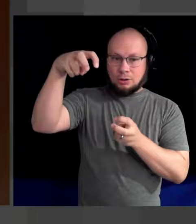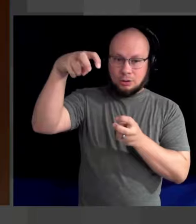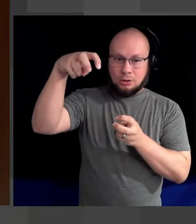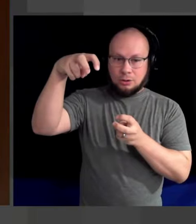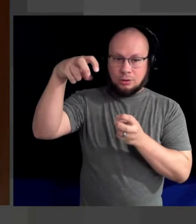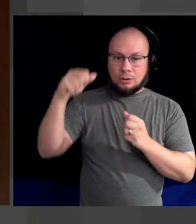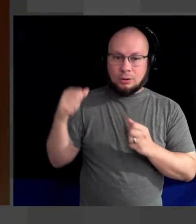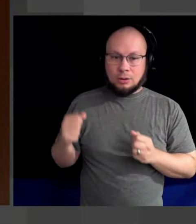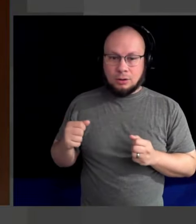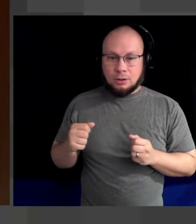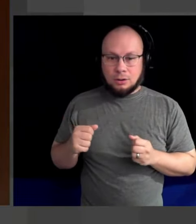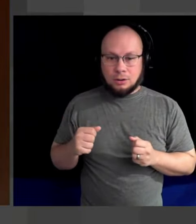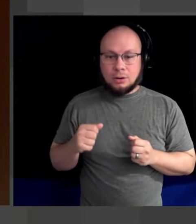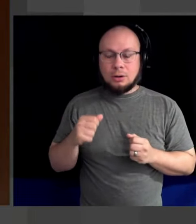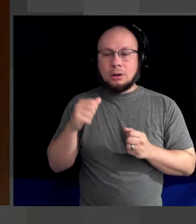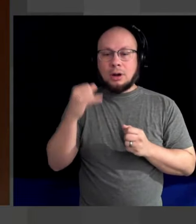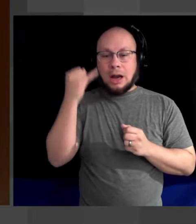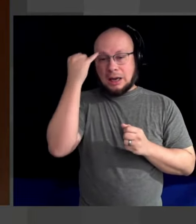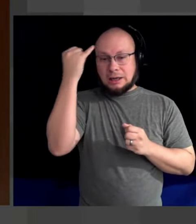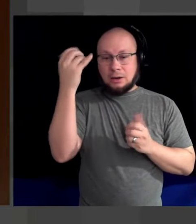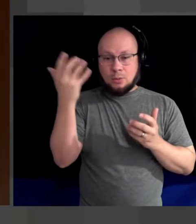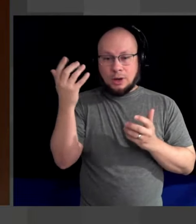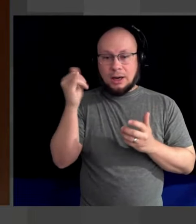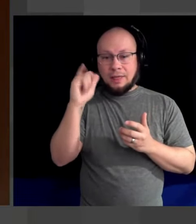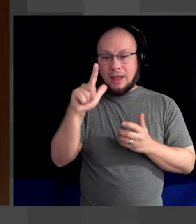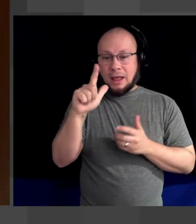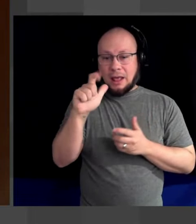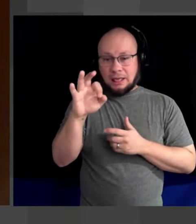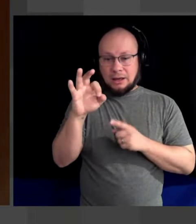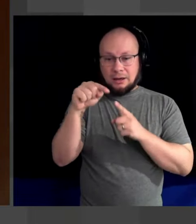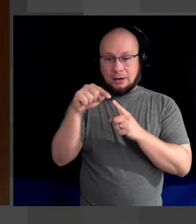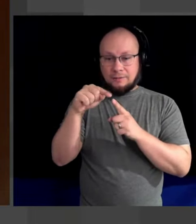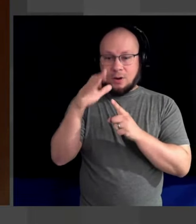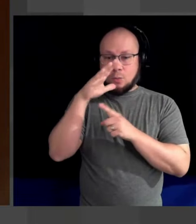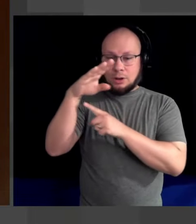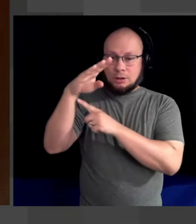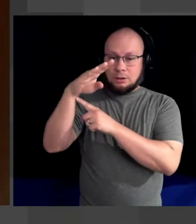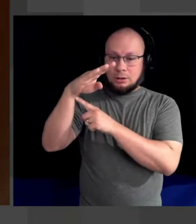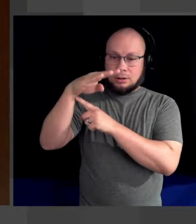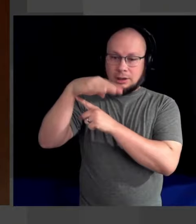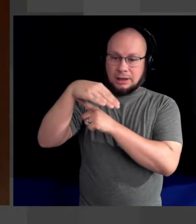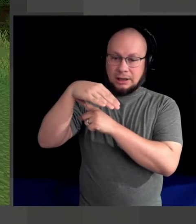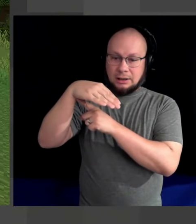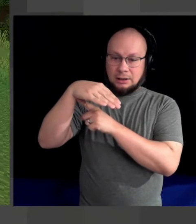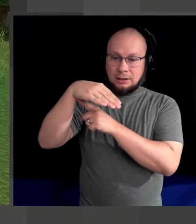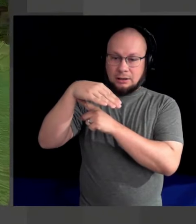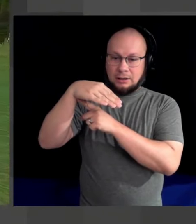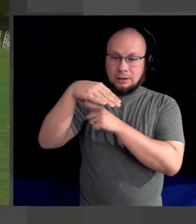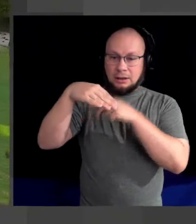THAT YOU CAN HOP ON TO. SO THE IDEA OF THE MECHANIC